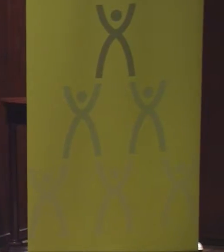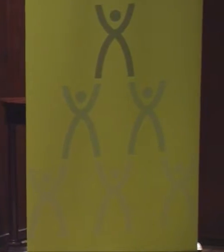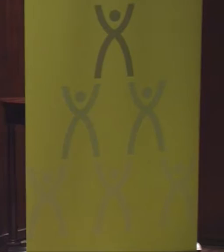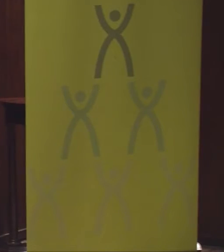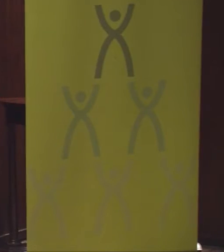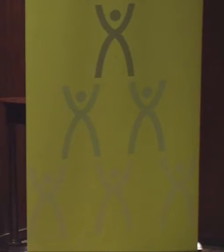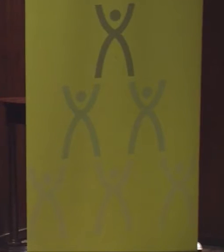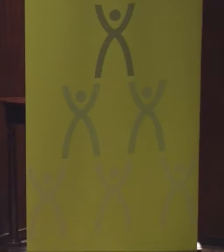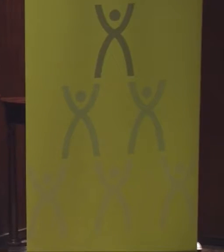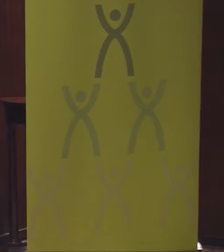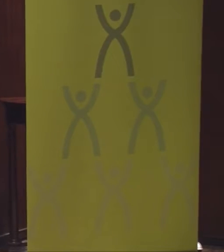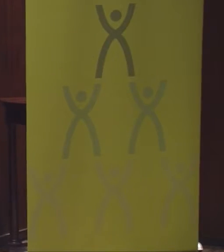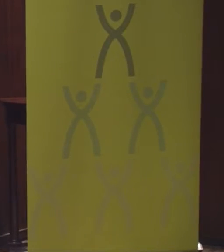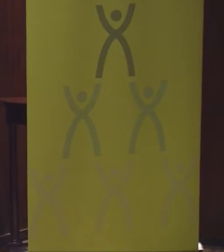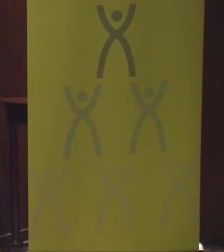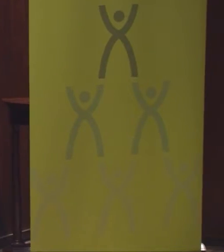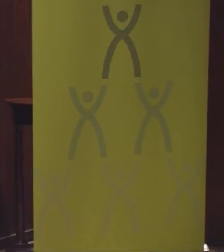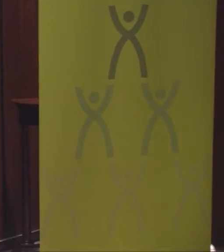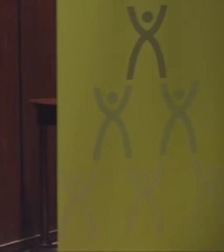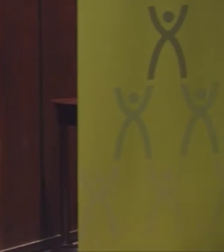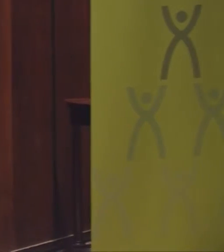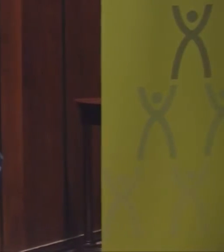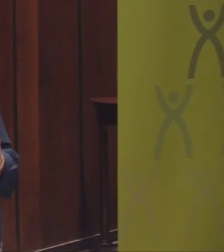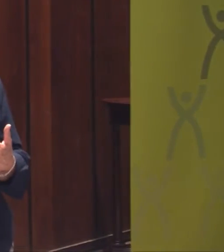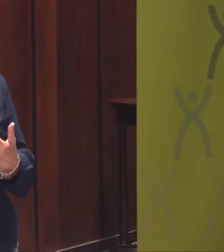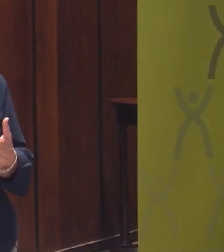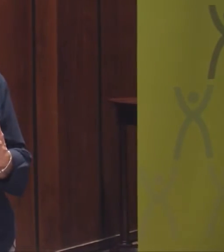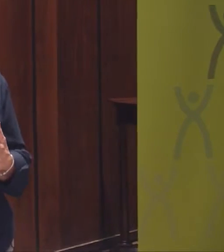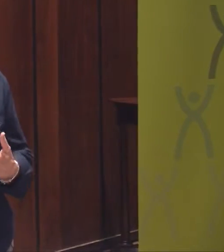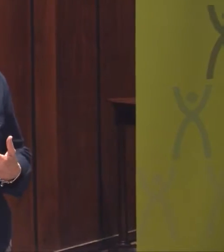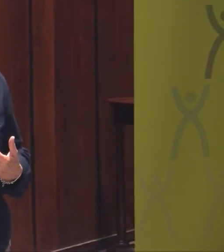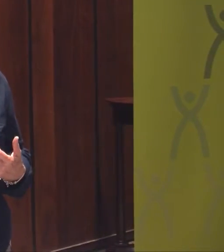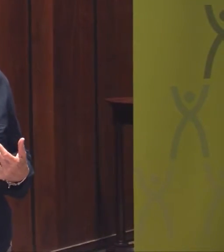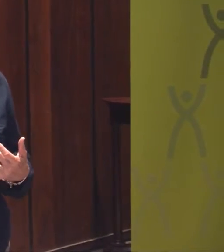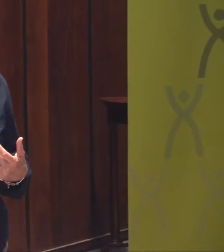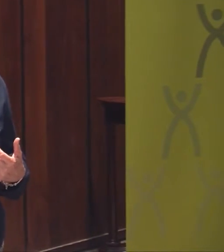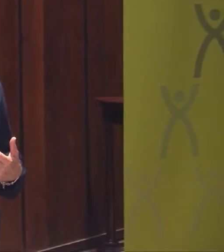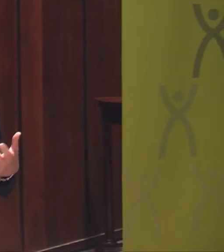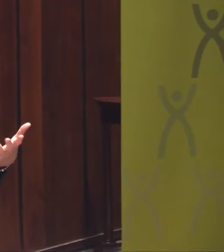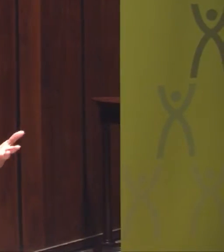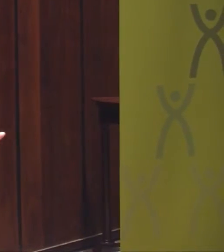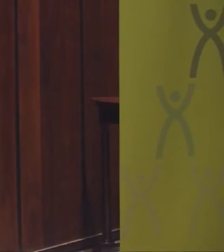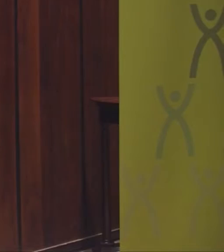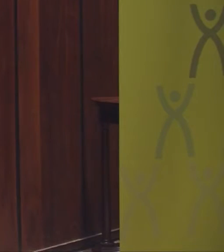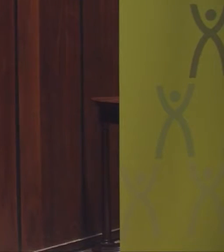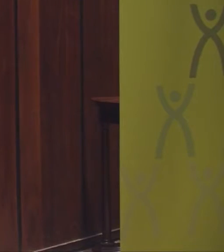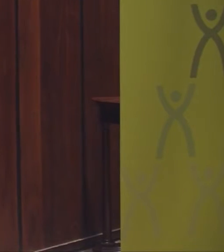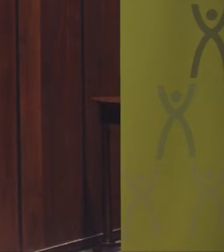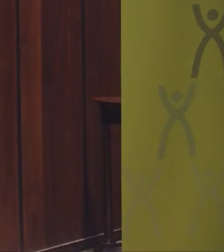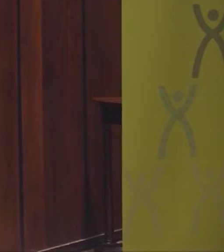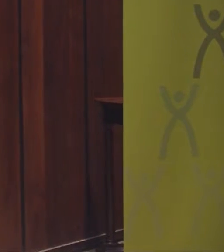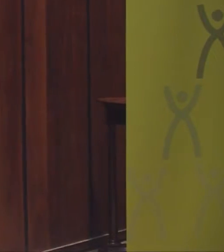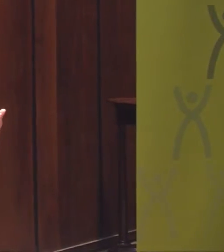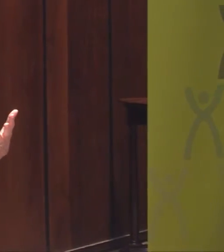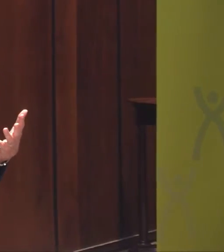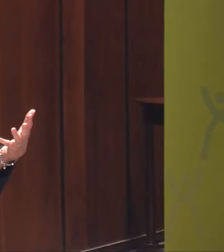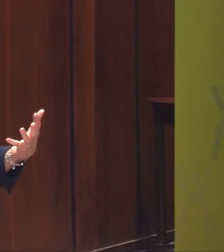first place, so how are they ever going to know that the thing doesn't exist when it's not there. So obviously, that's going to be hard. When the cause-effect..